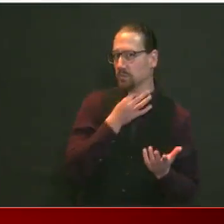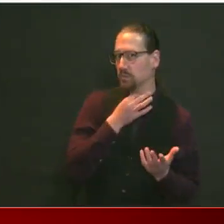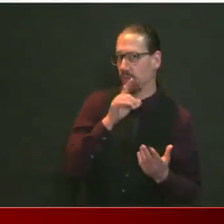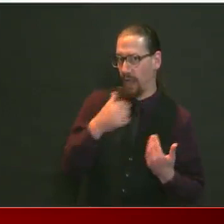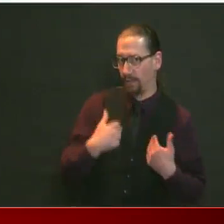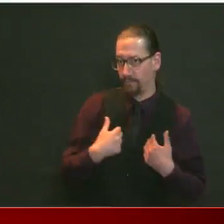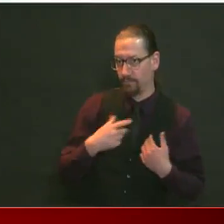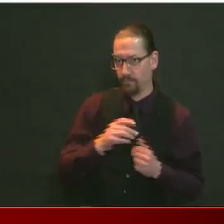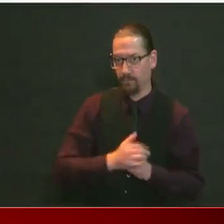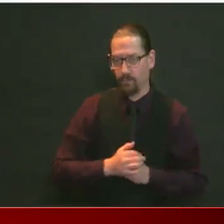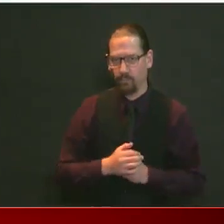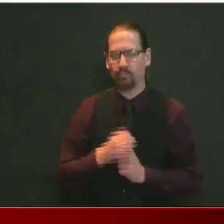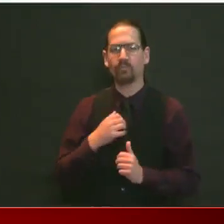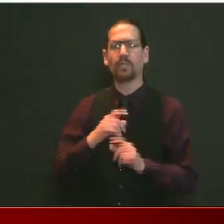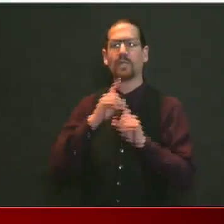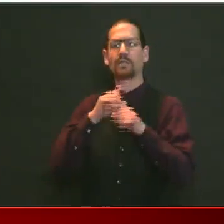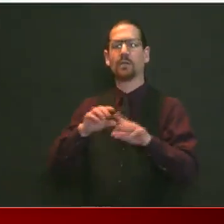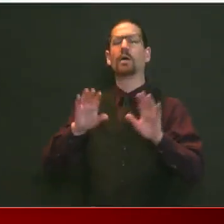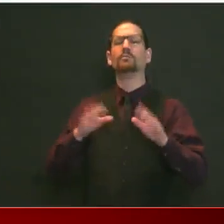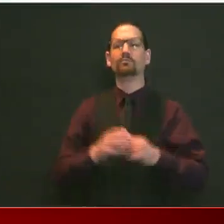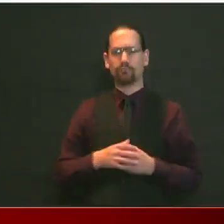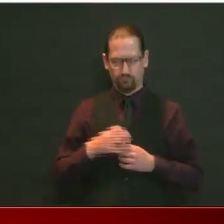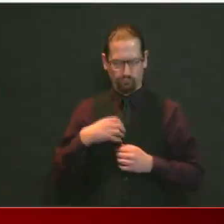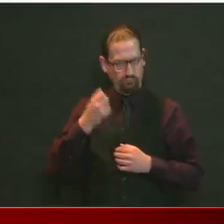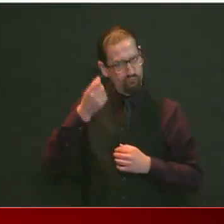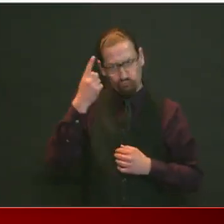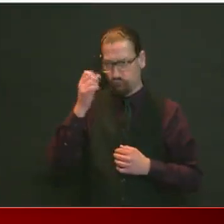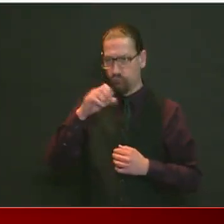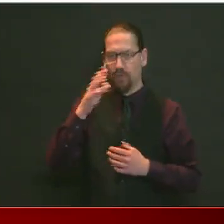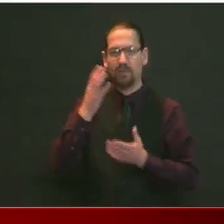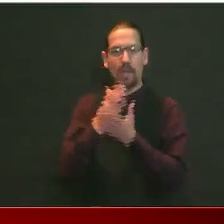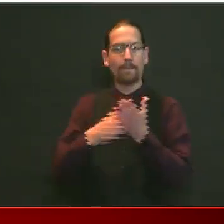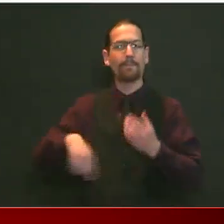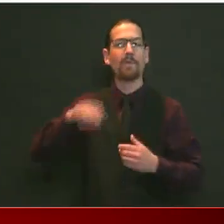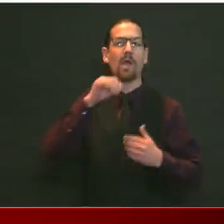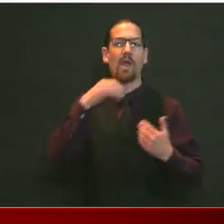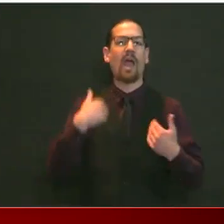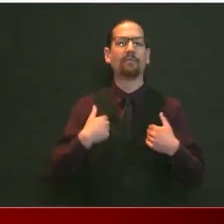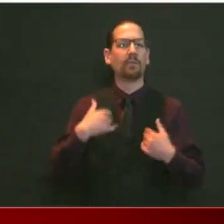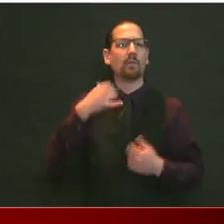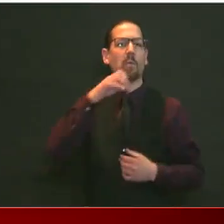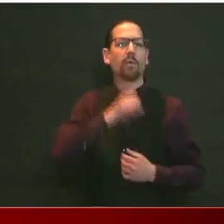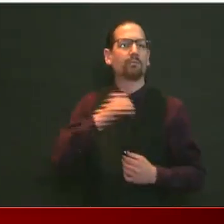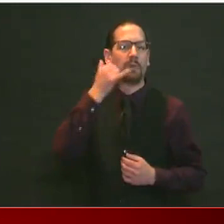COMMUNITIES WHO HAVEN'T SPENT FRANKLY ABOUT $200 FOR IT?